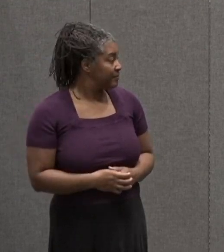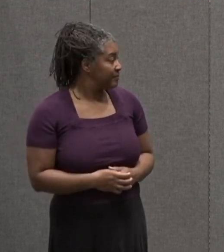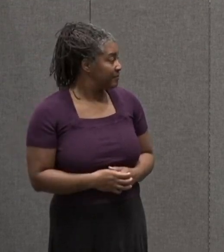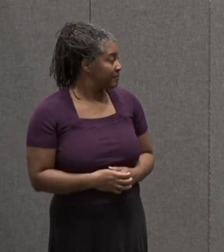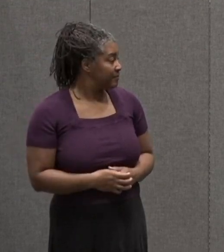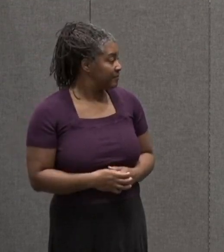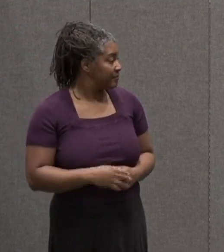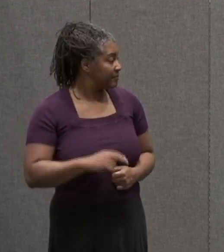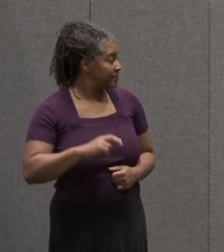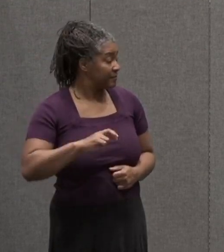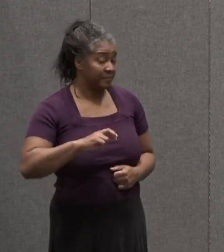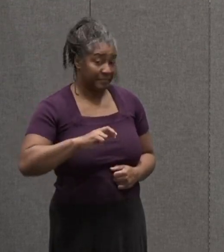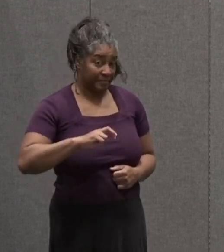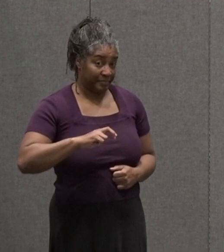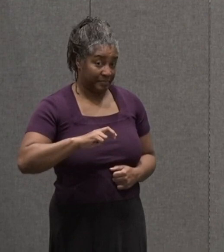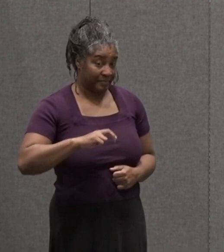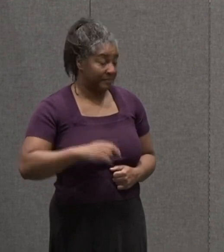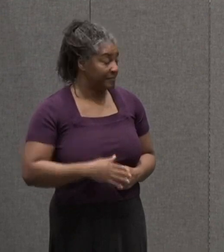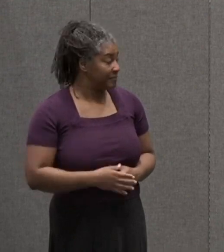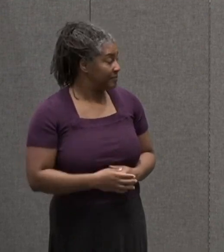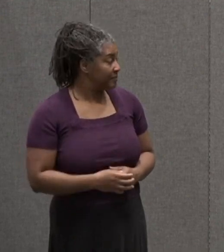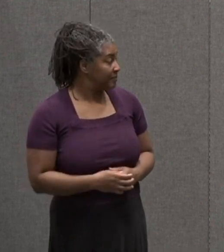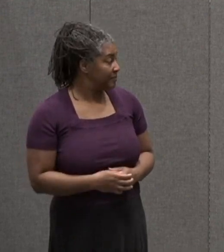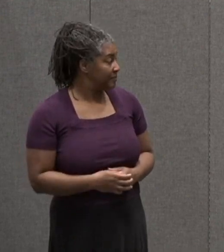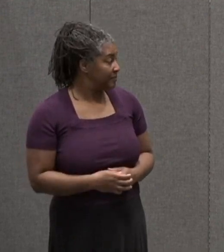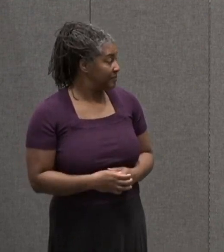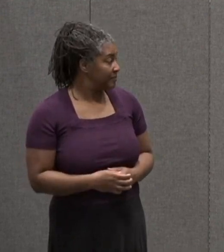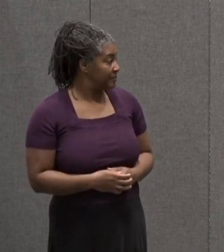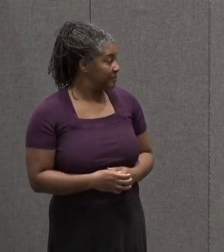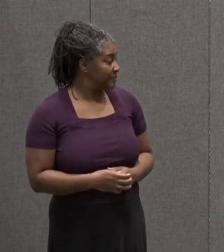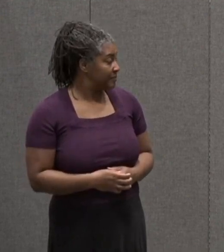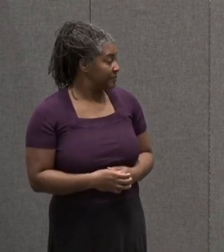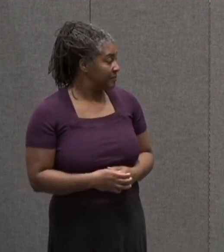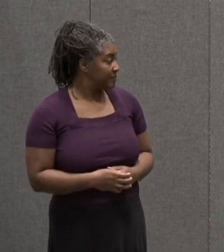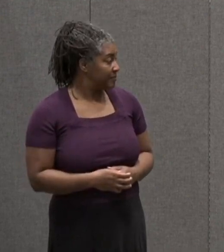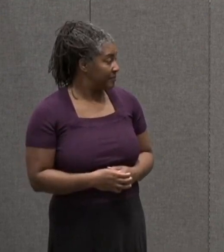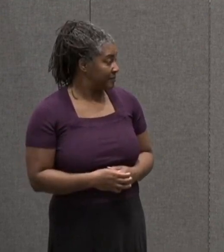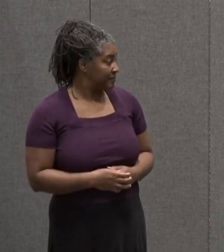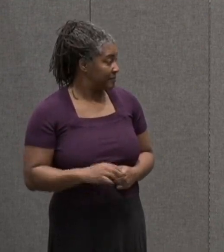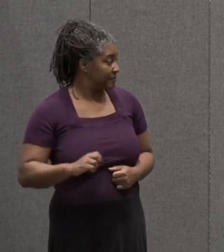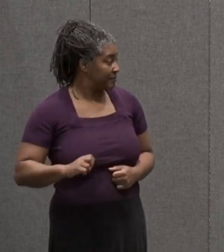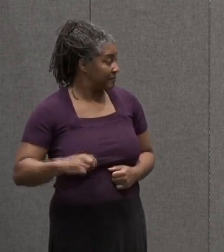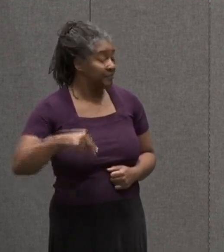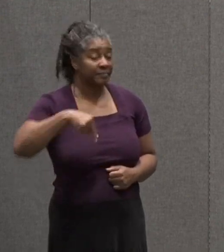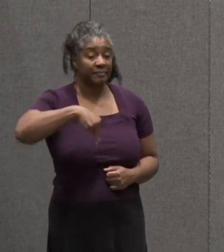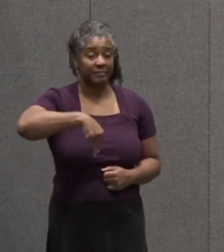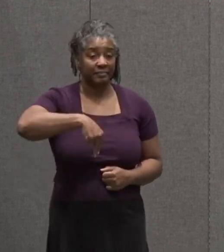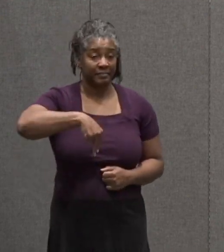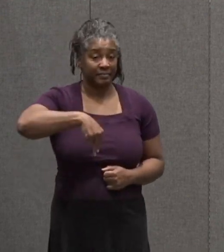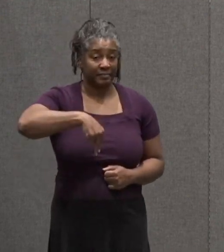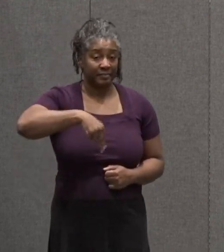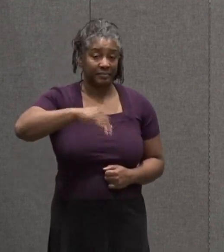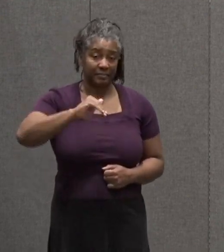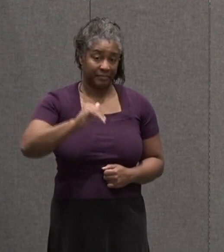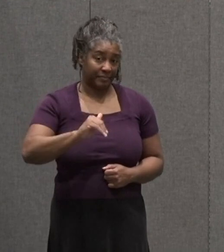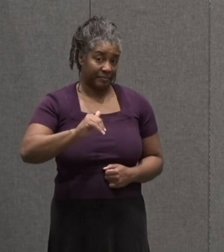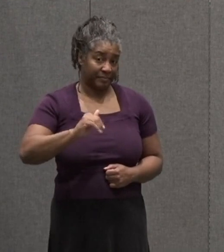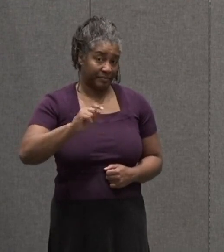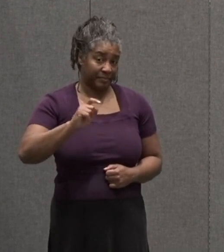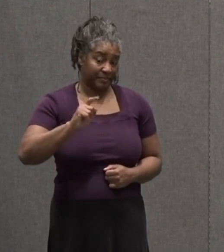Downward dog. Hop forward, Ragdoll, Ragdoll.